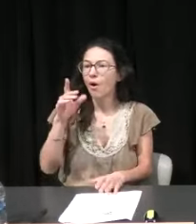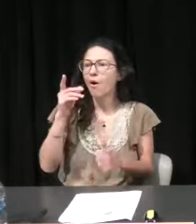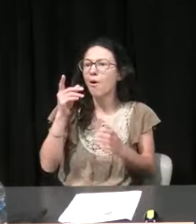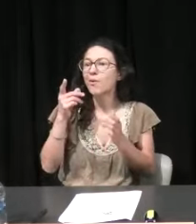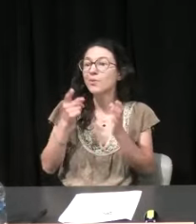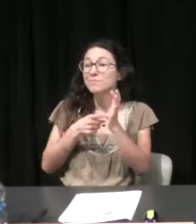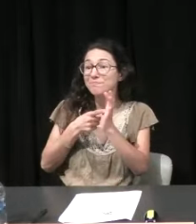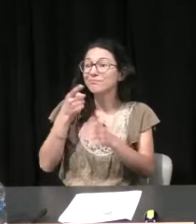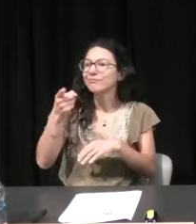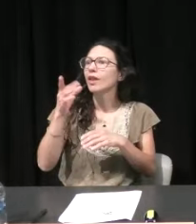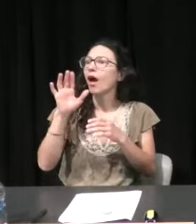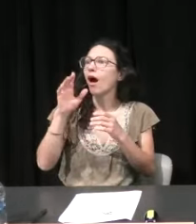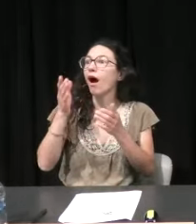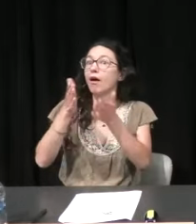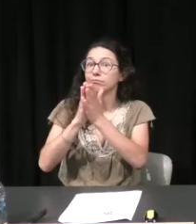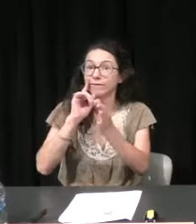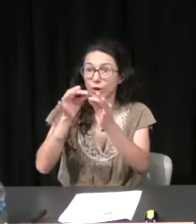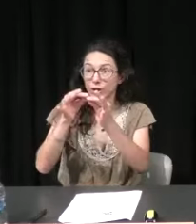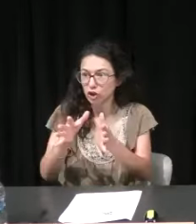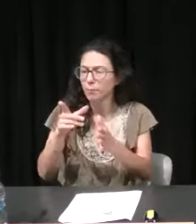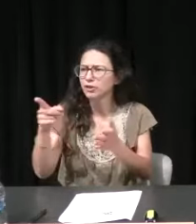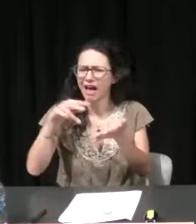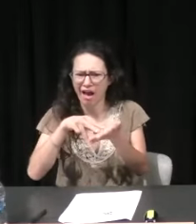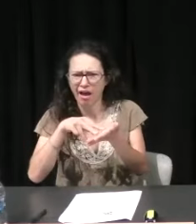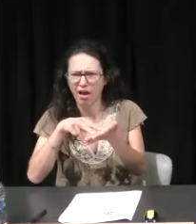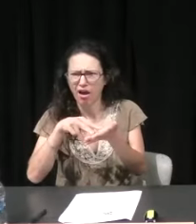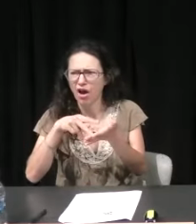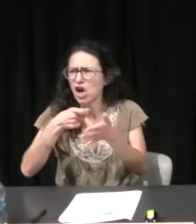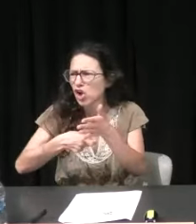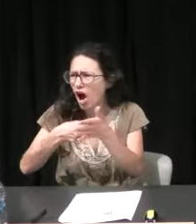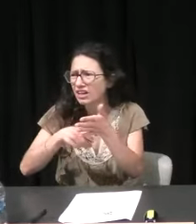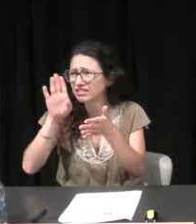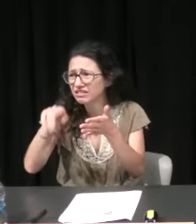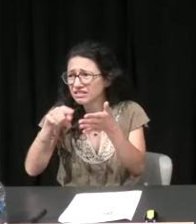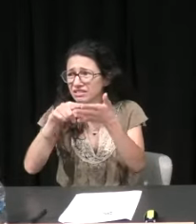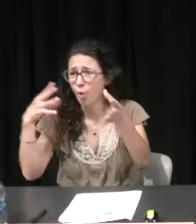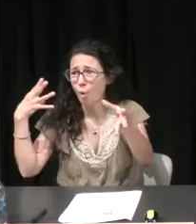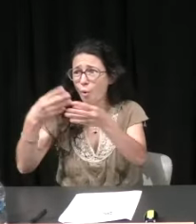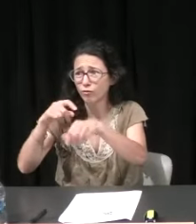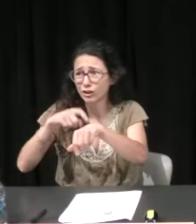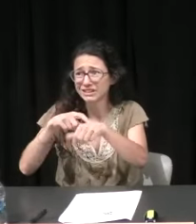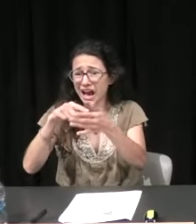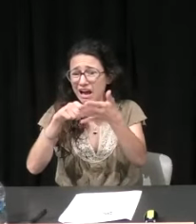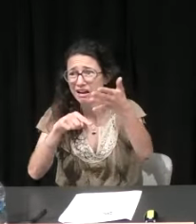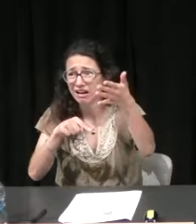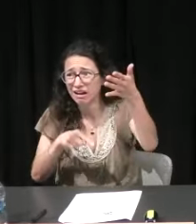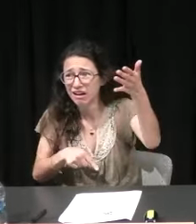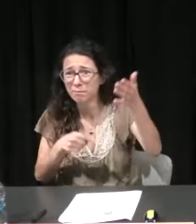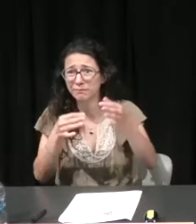little bit easier which is nice sometimes we will request an interpreter and and then people